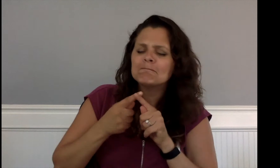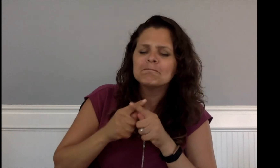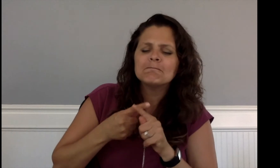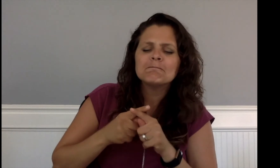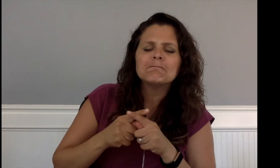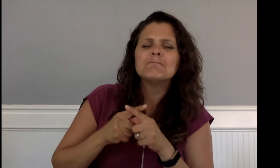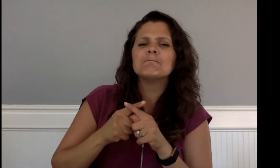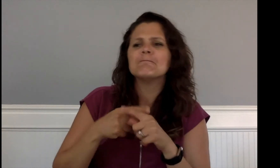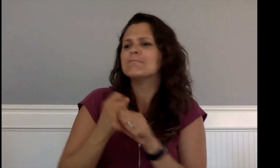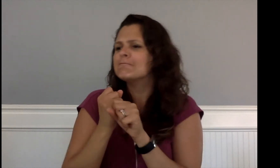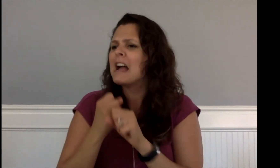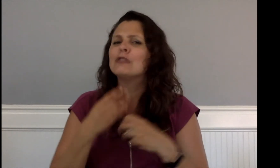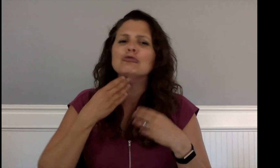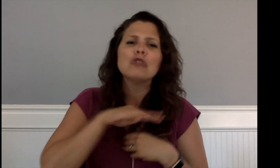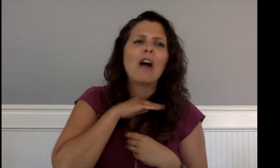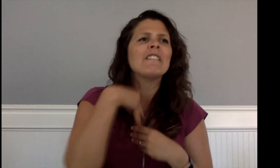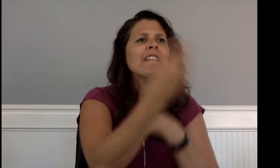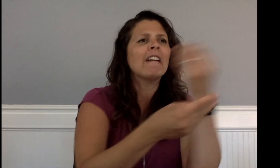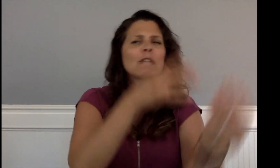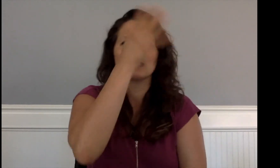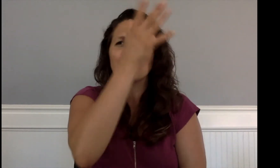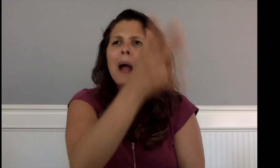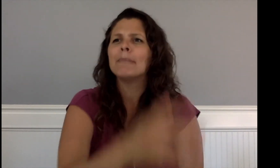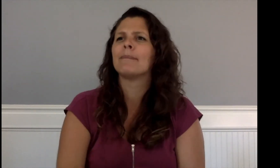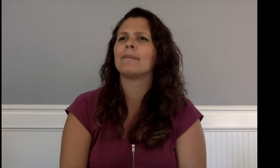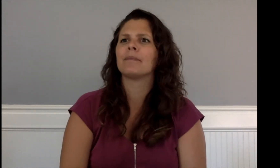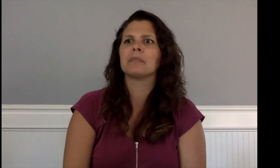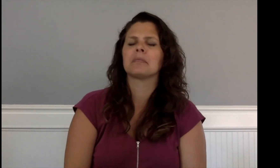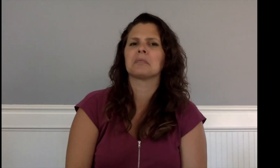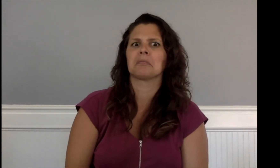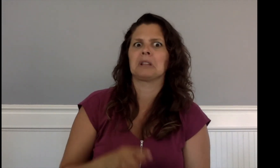she was always knitting Irving scarves and such!"